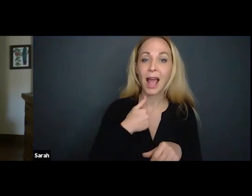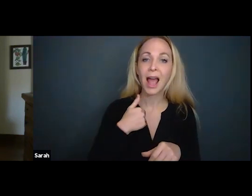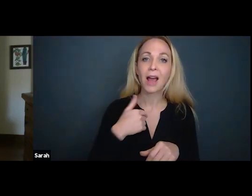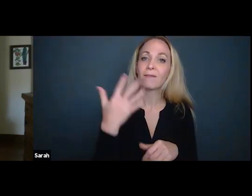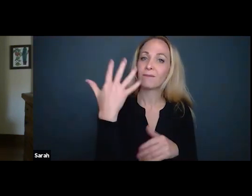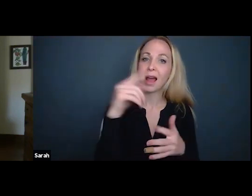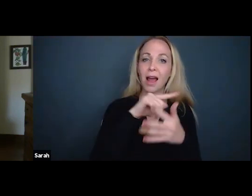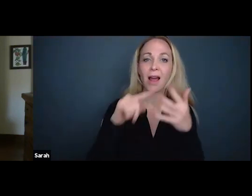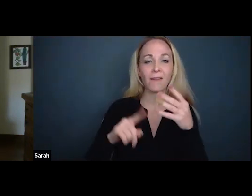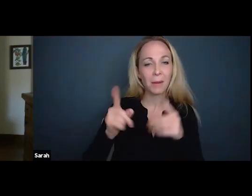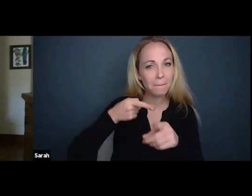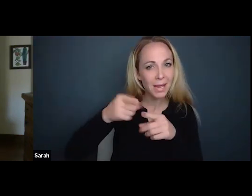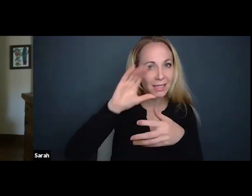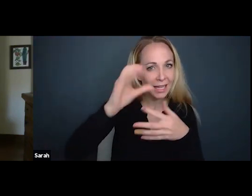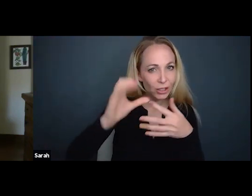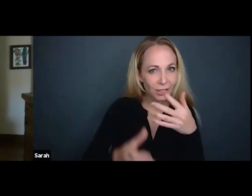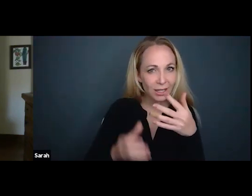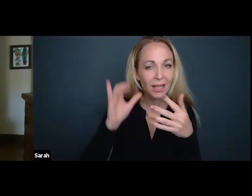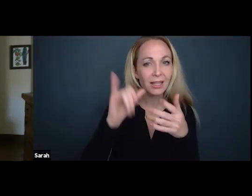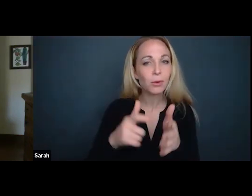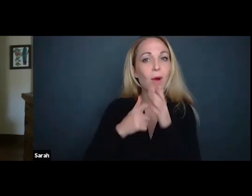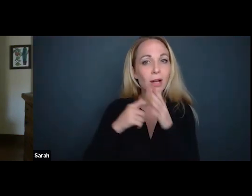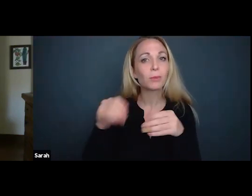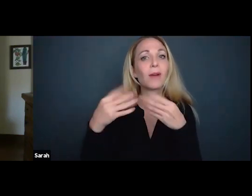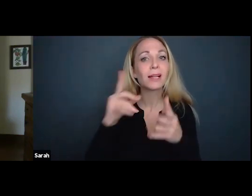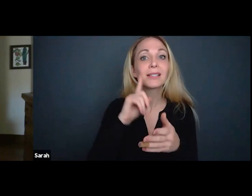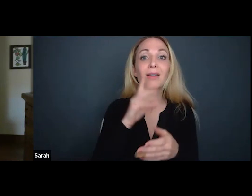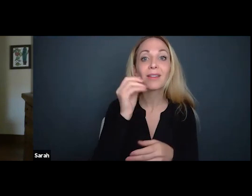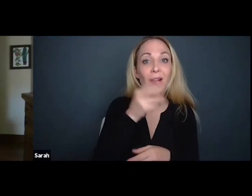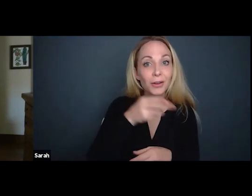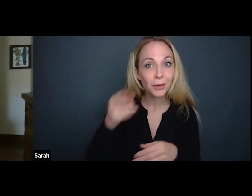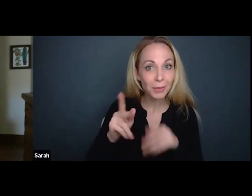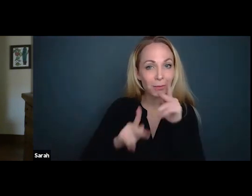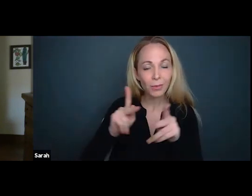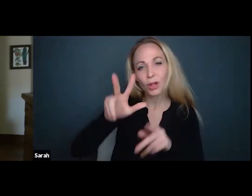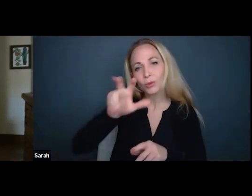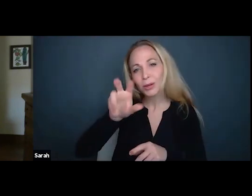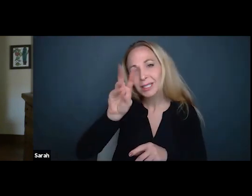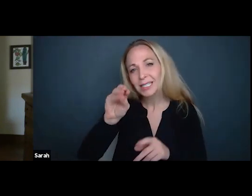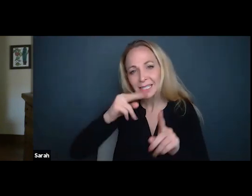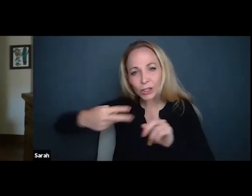of providing deaf and hard-of-hearing people 360-degree sensory reach and having enough